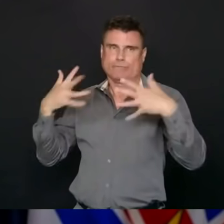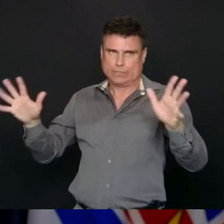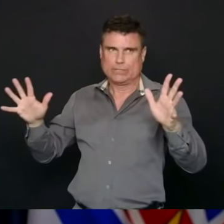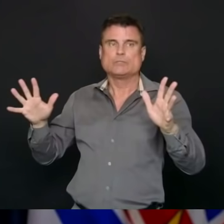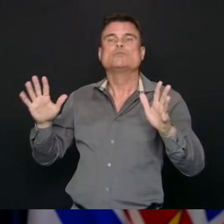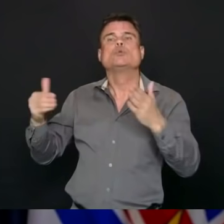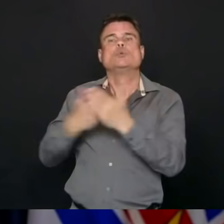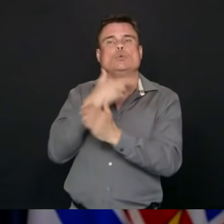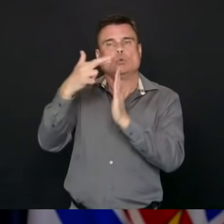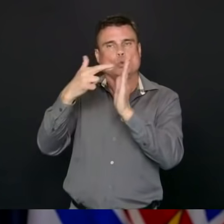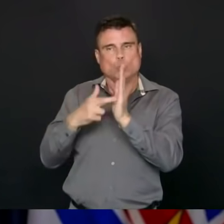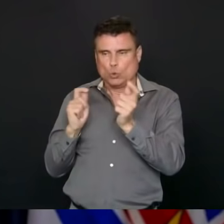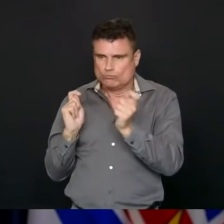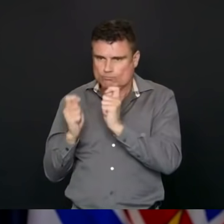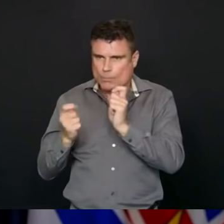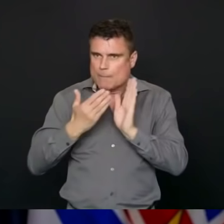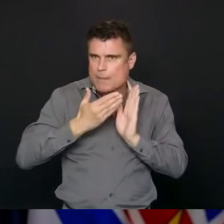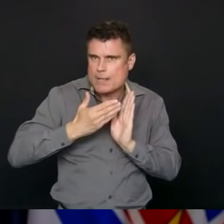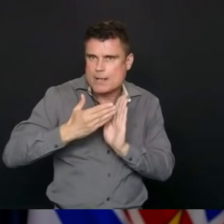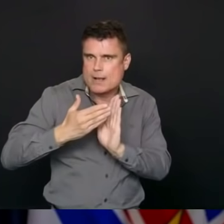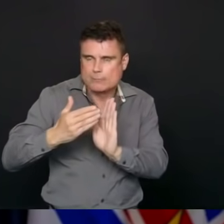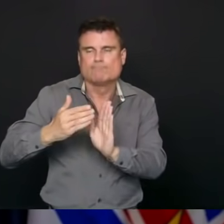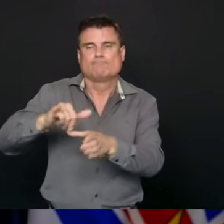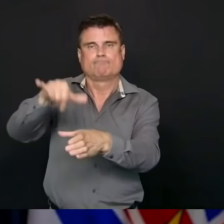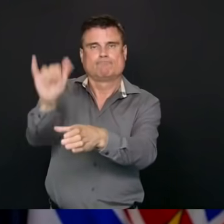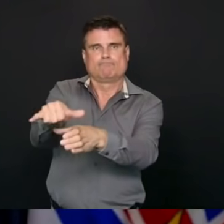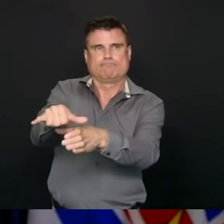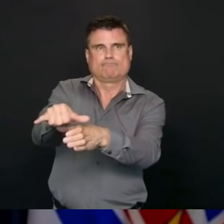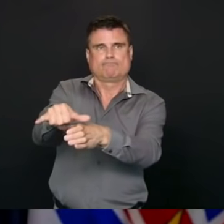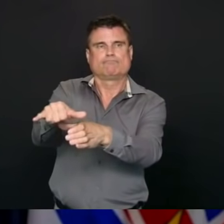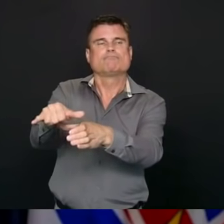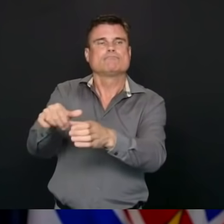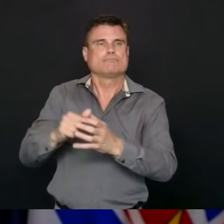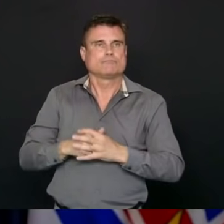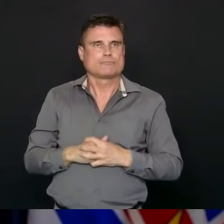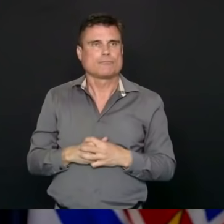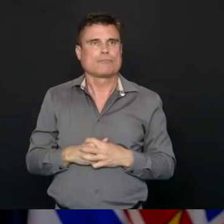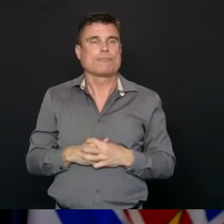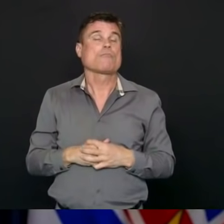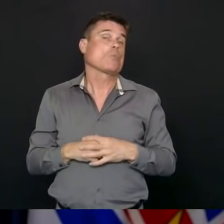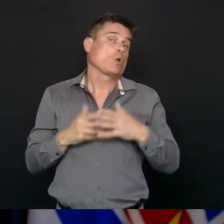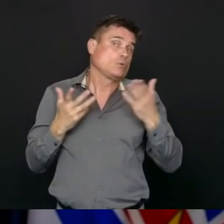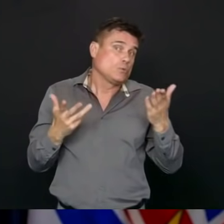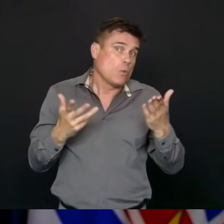from those reported last week.